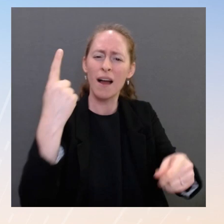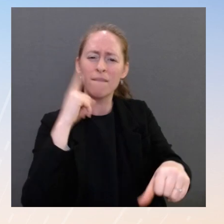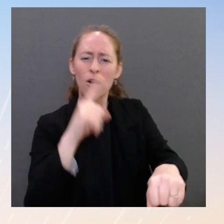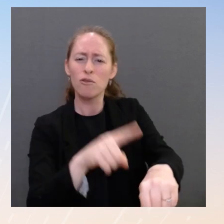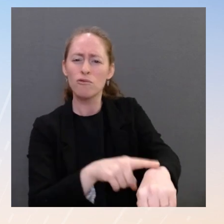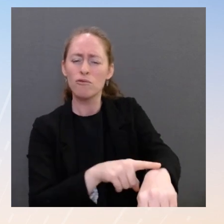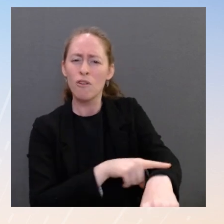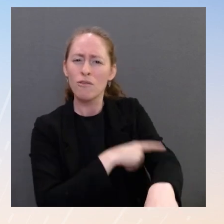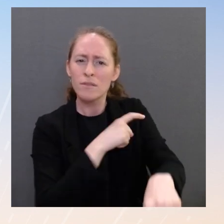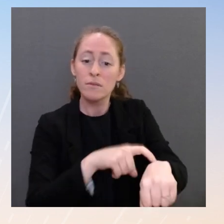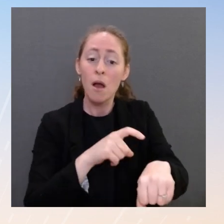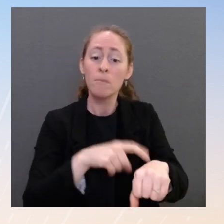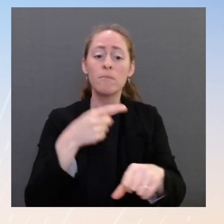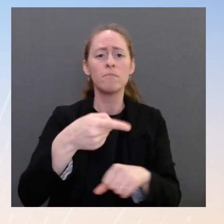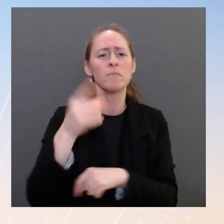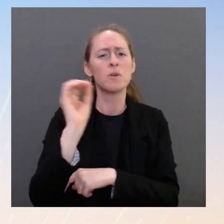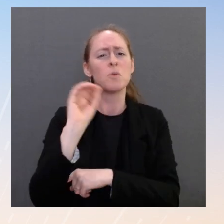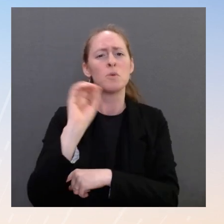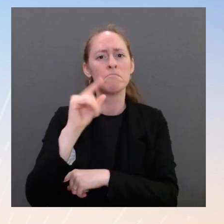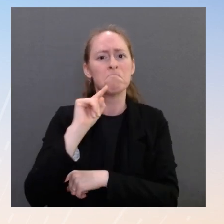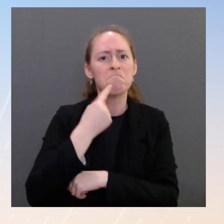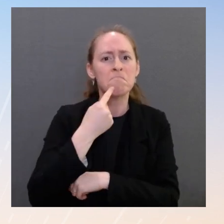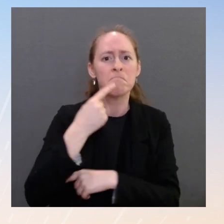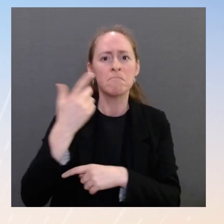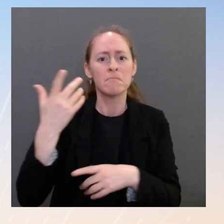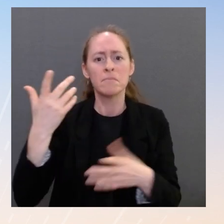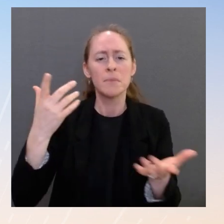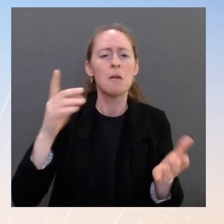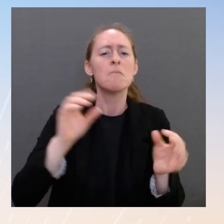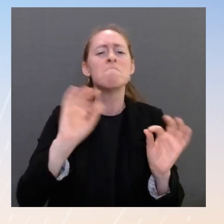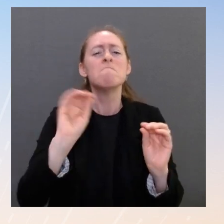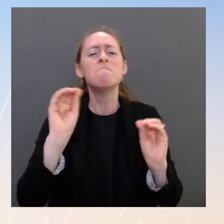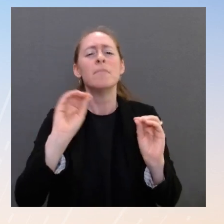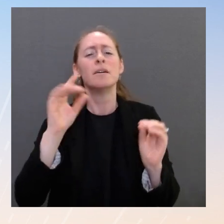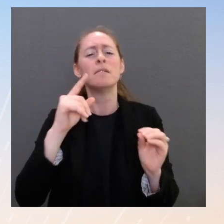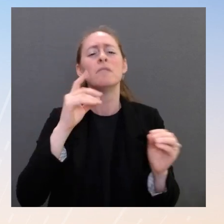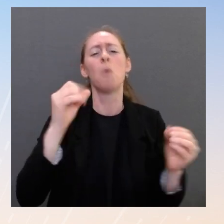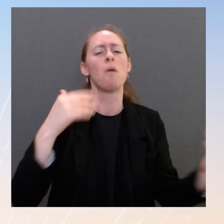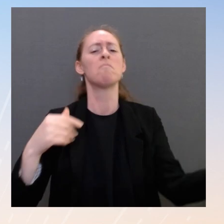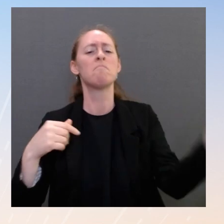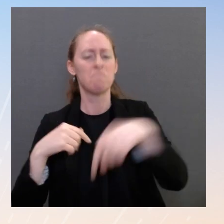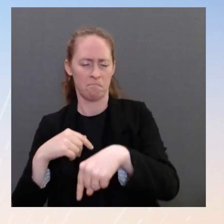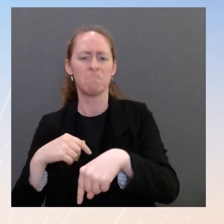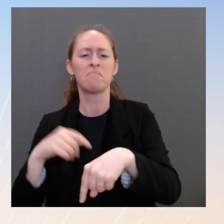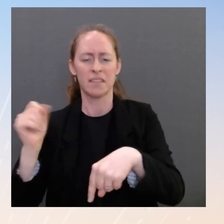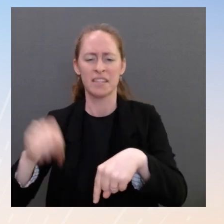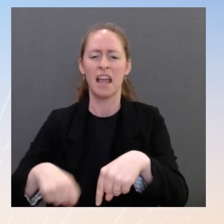was the safe return of Trevor Reed, knowing not only had he been held against his will for too long,